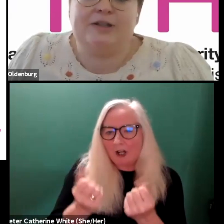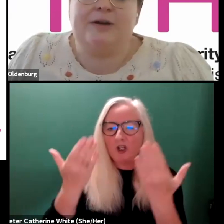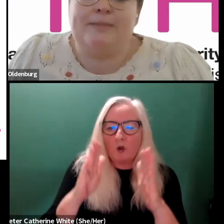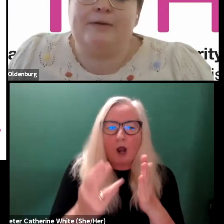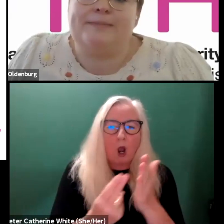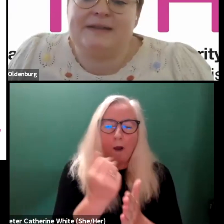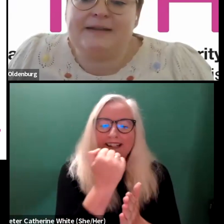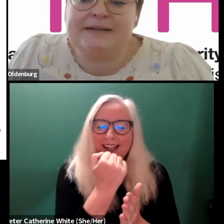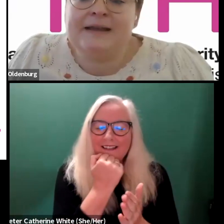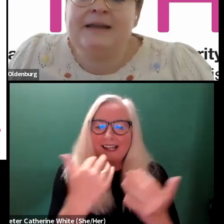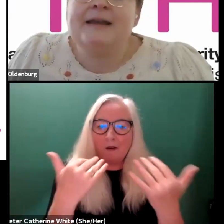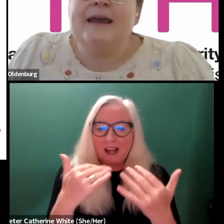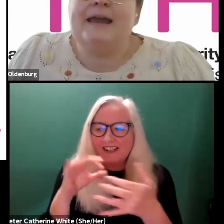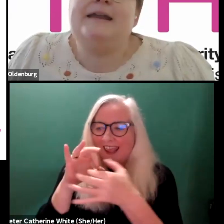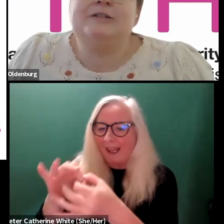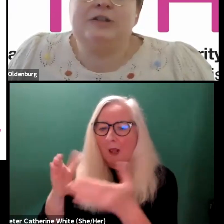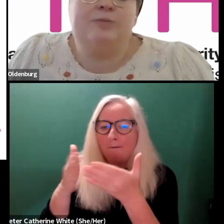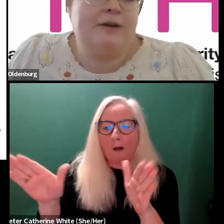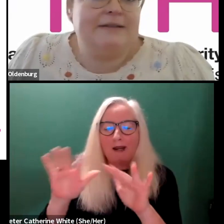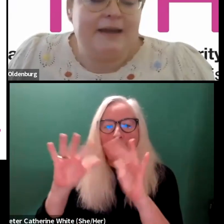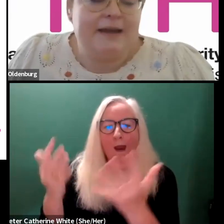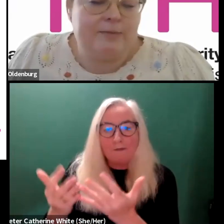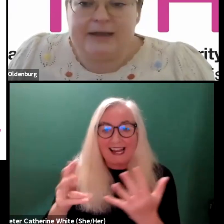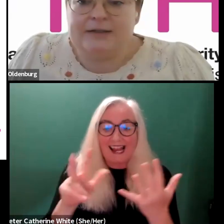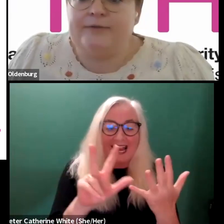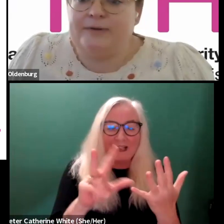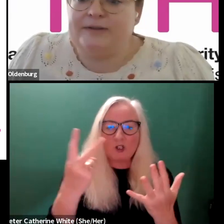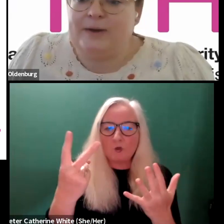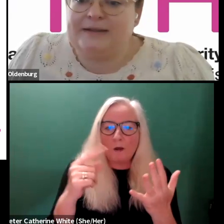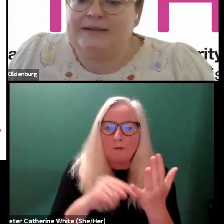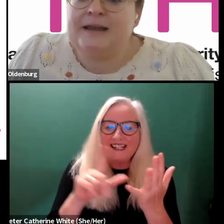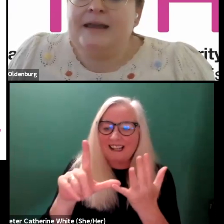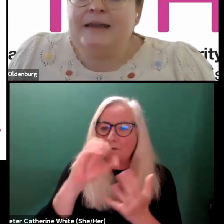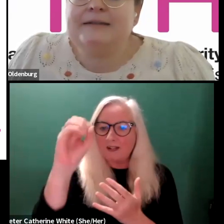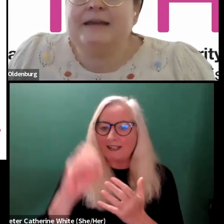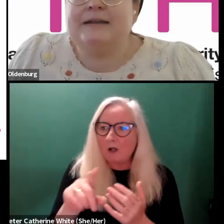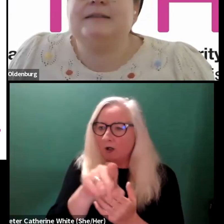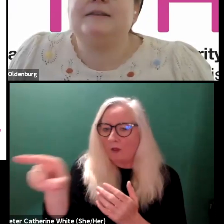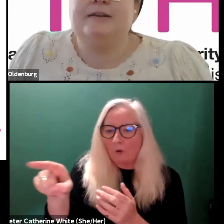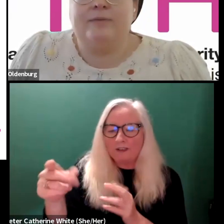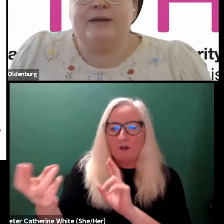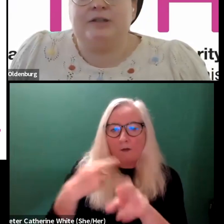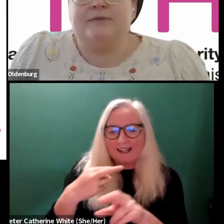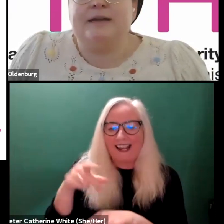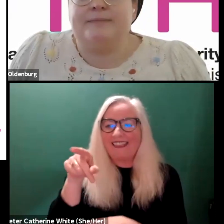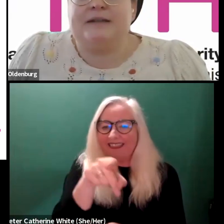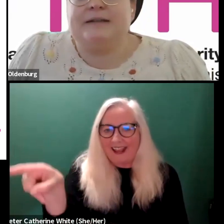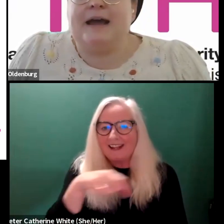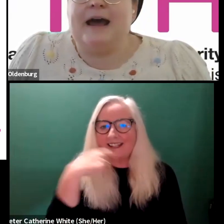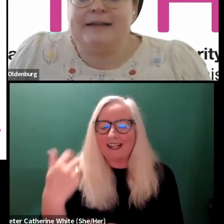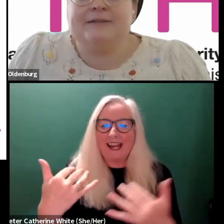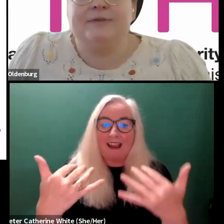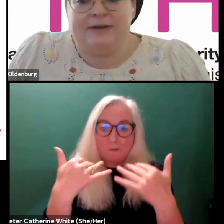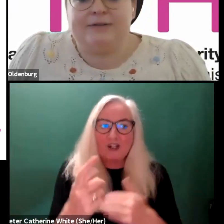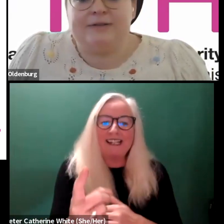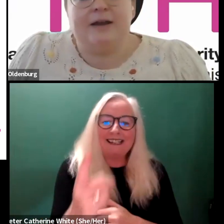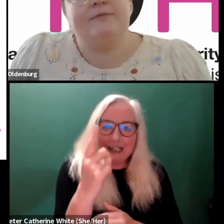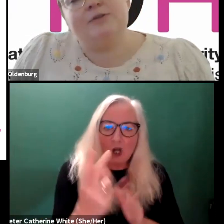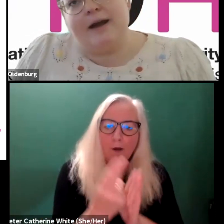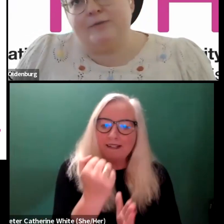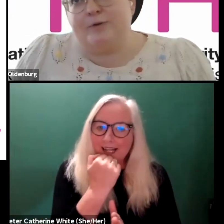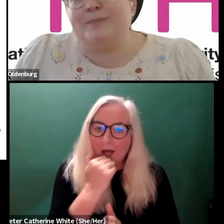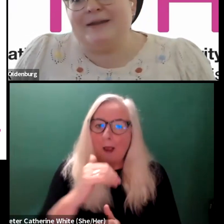82.7% of the responses. Indicated that the information was updated as a result. Of the draft report being issued.